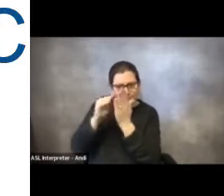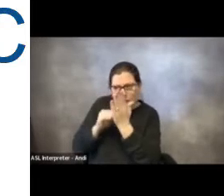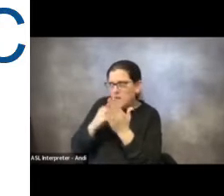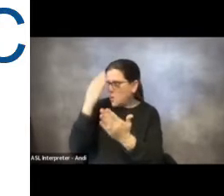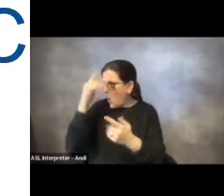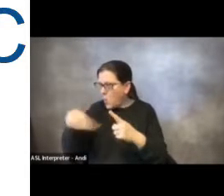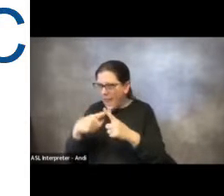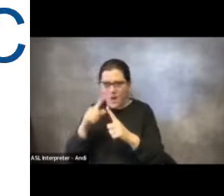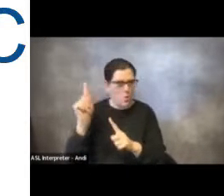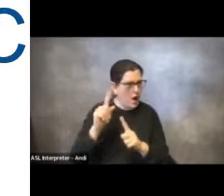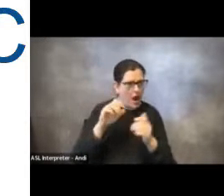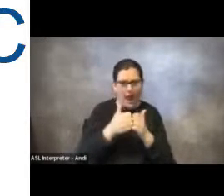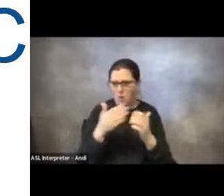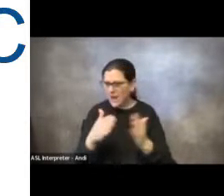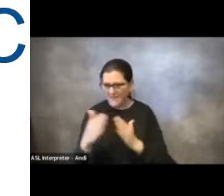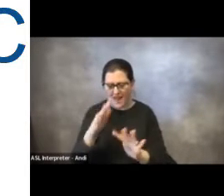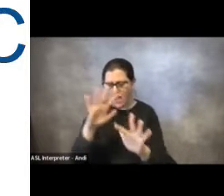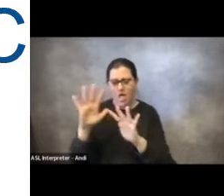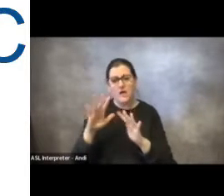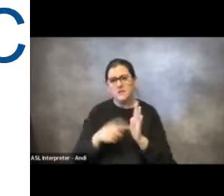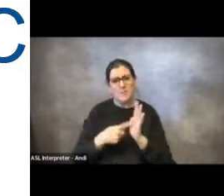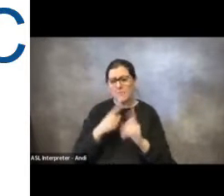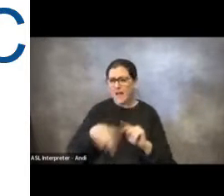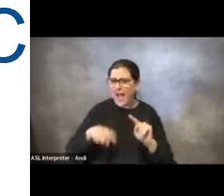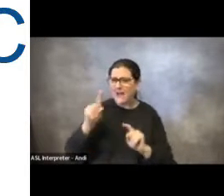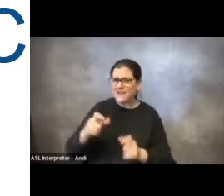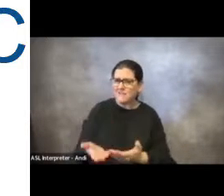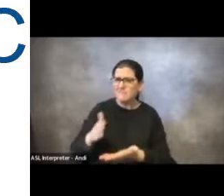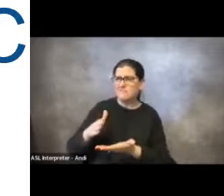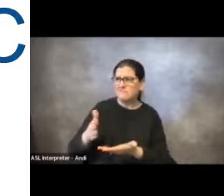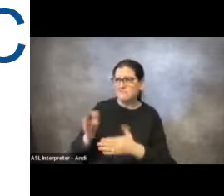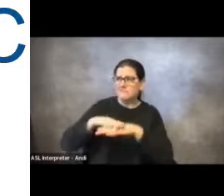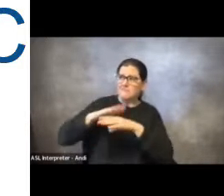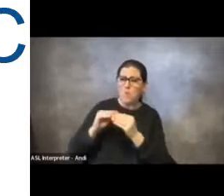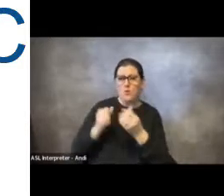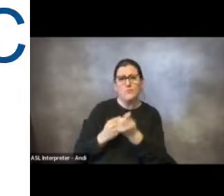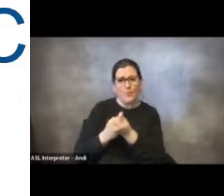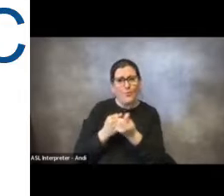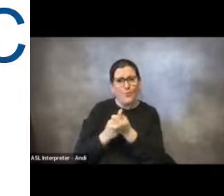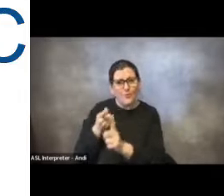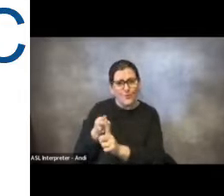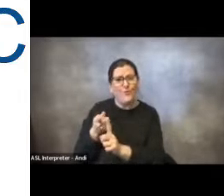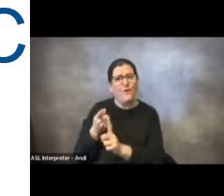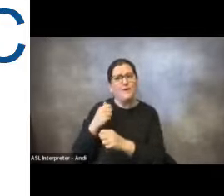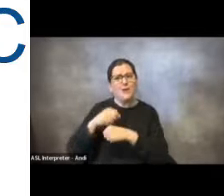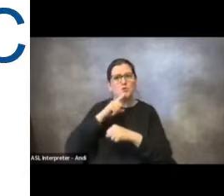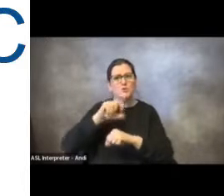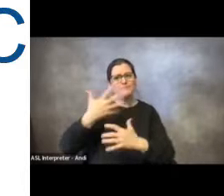how to navigate some of those situations. So they just might need some additional support there. So making sure that that's in place to really set